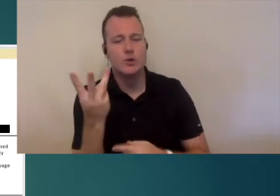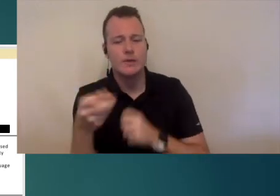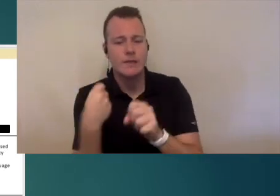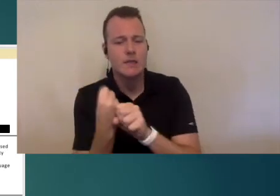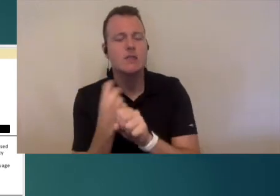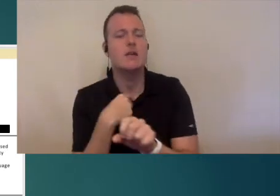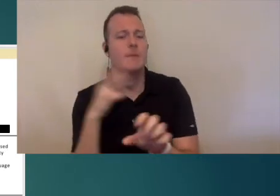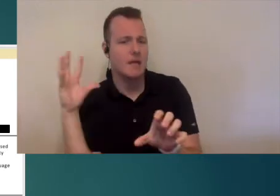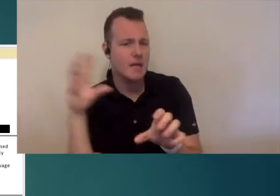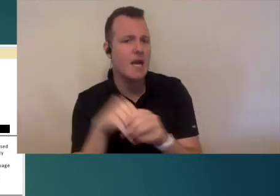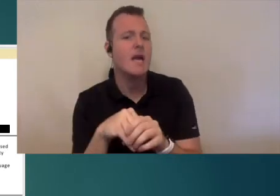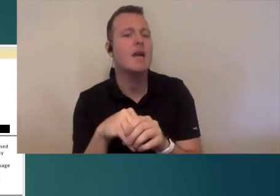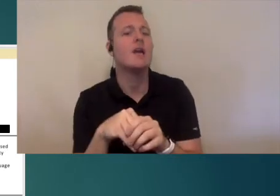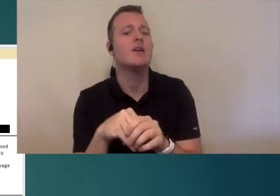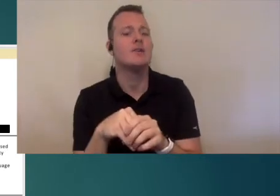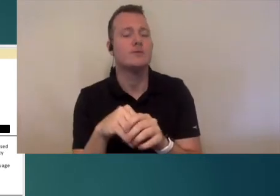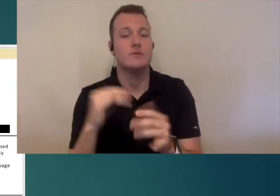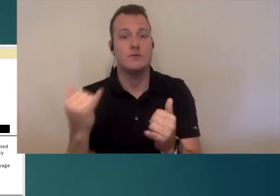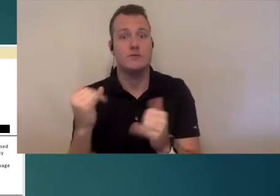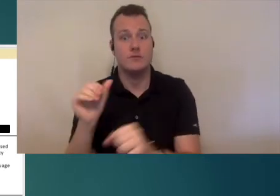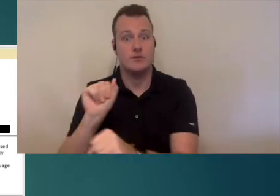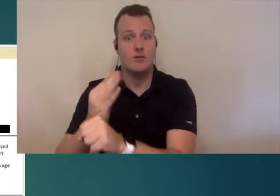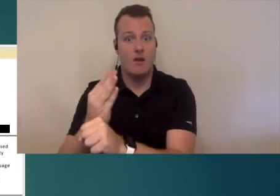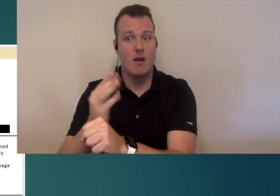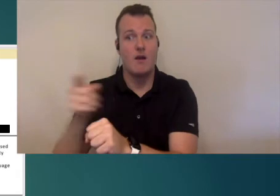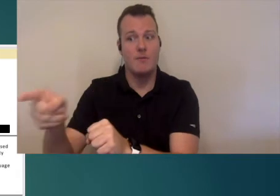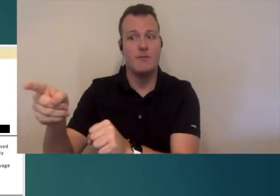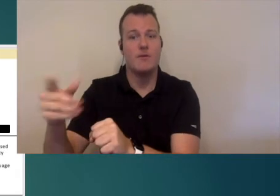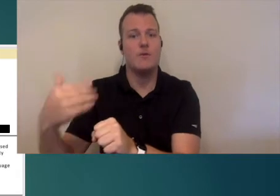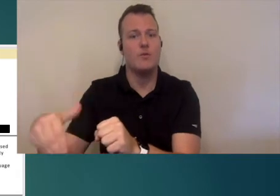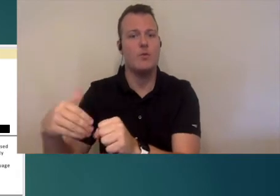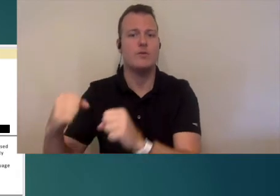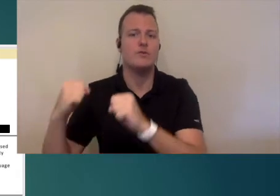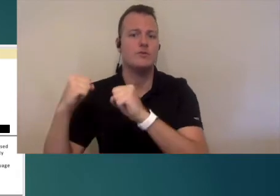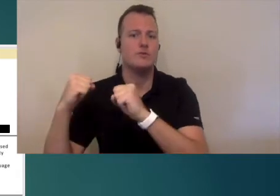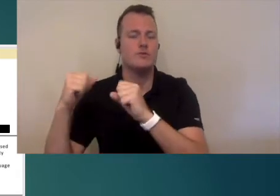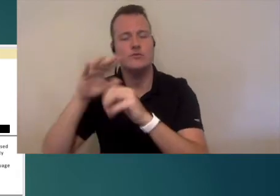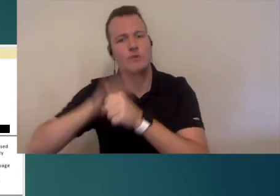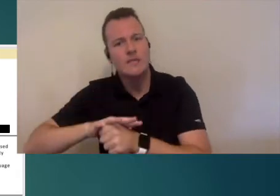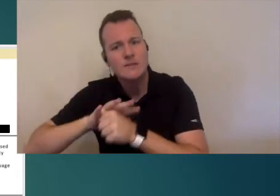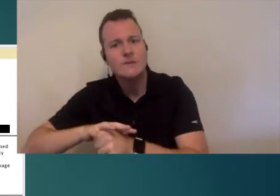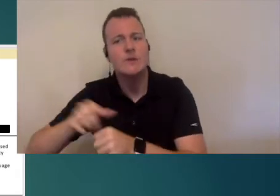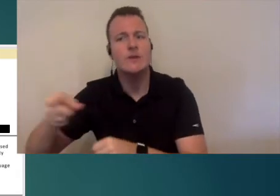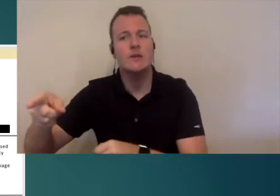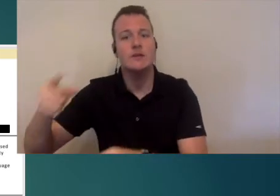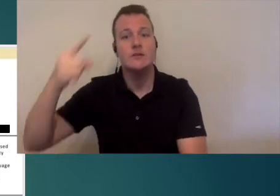in jiu-jitsu because her current job was very stressful, and she found it to be a